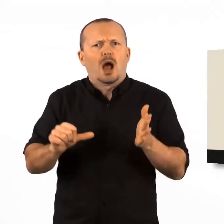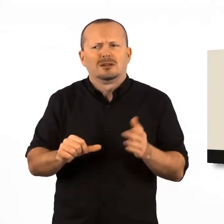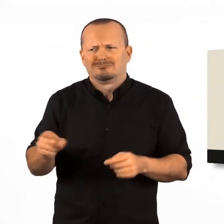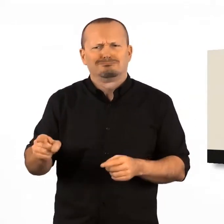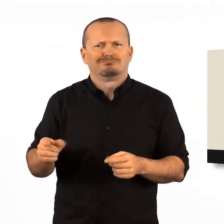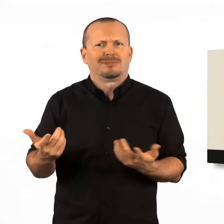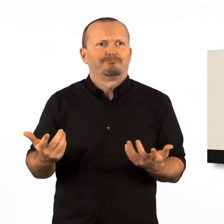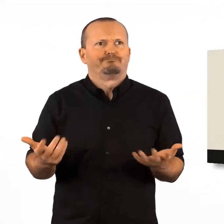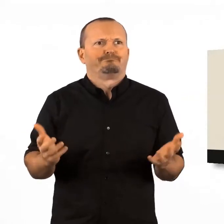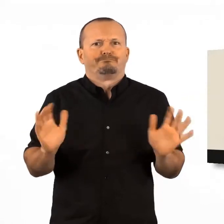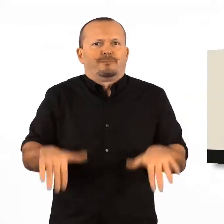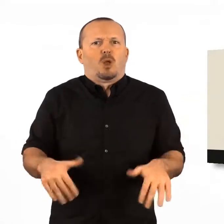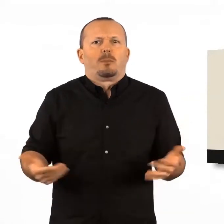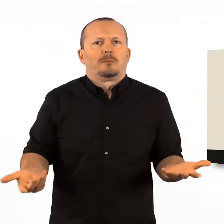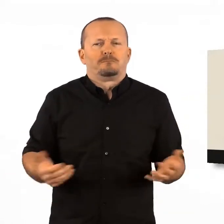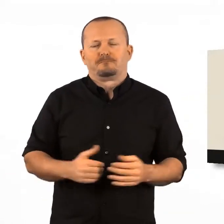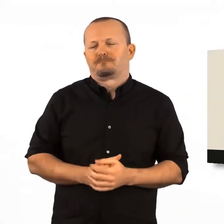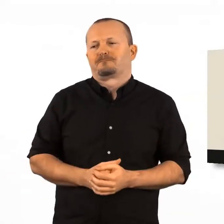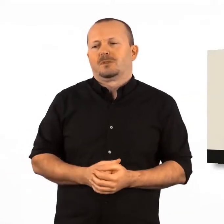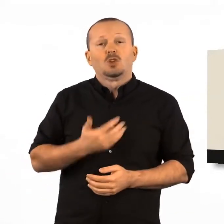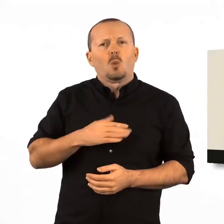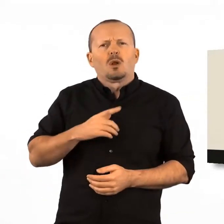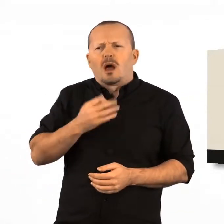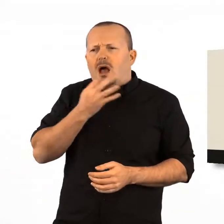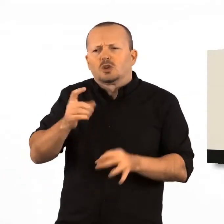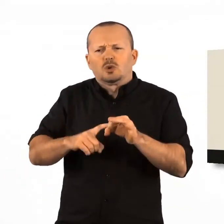anywhere with that, don’t want ask questions that aren’t following their interest, we